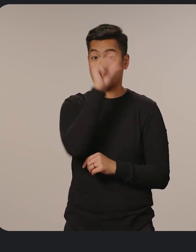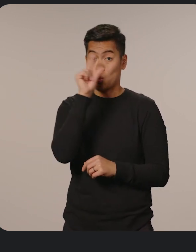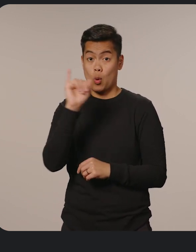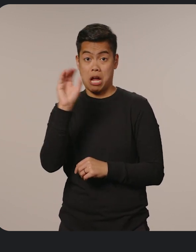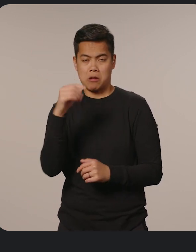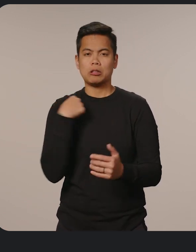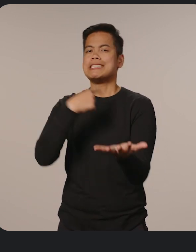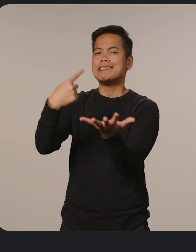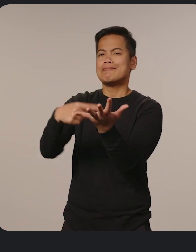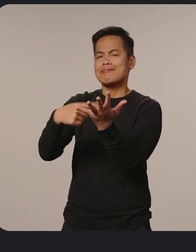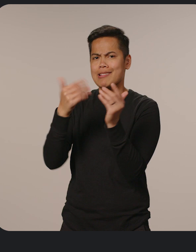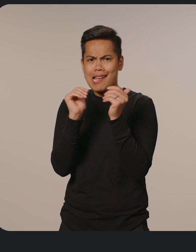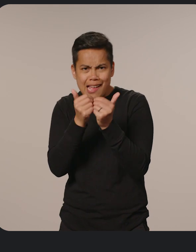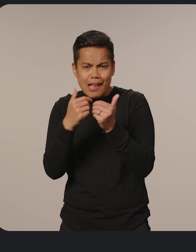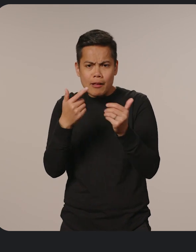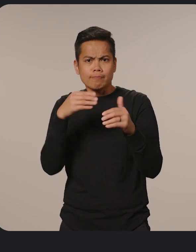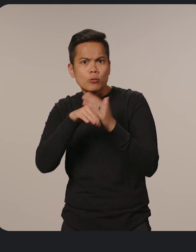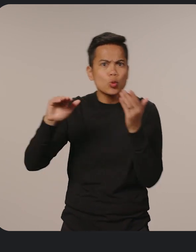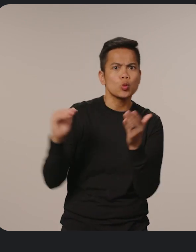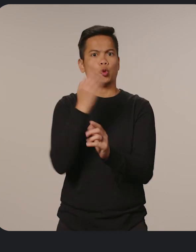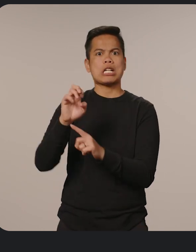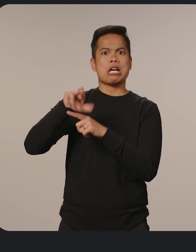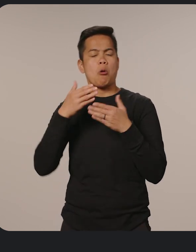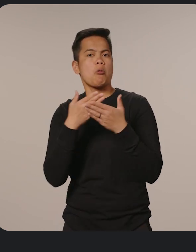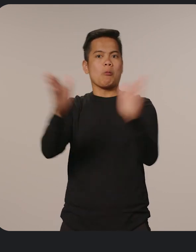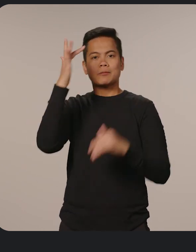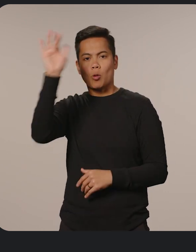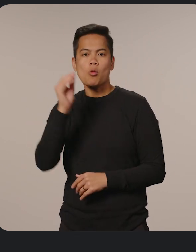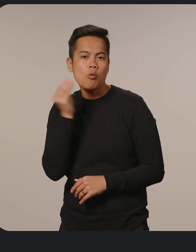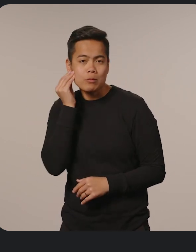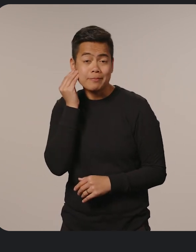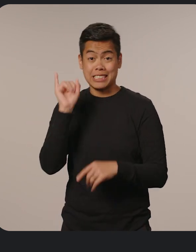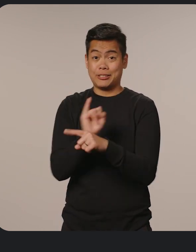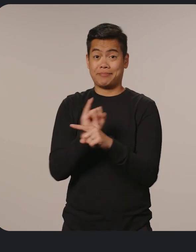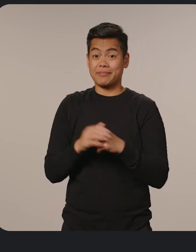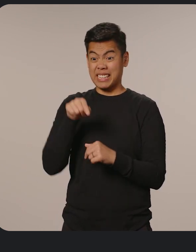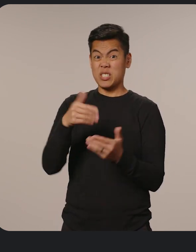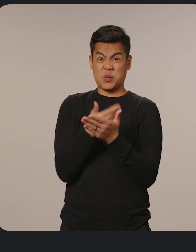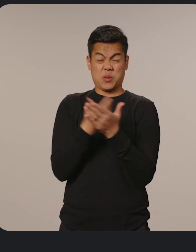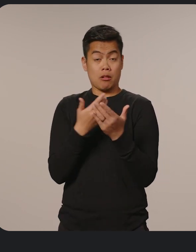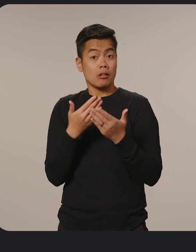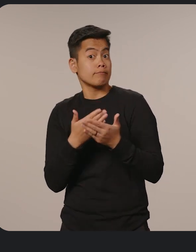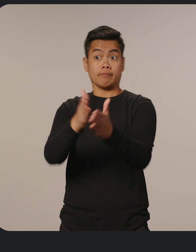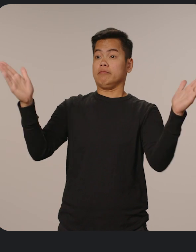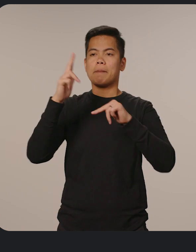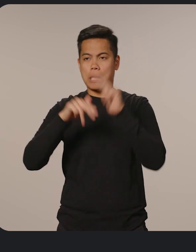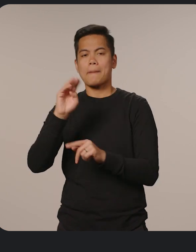about how we are entering a new era of openness in the smart home industry. This new era of openness is built on the Matter and Thread